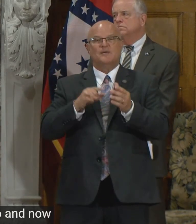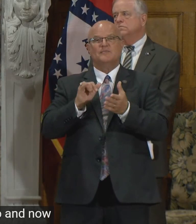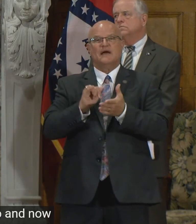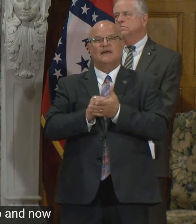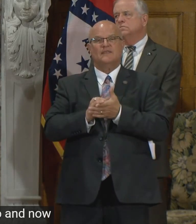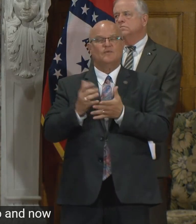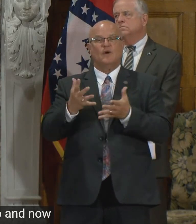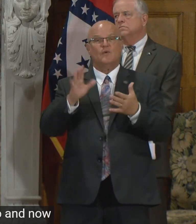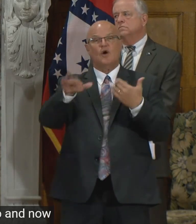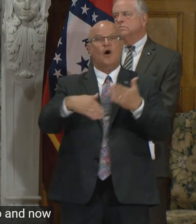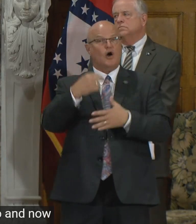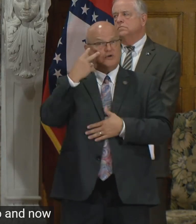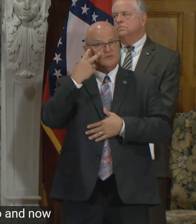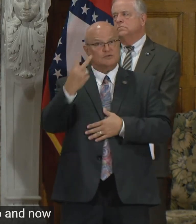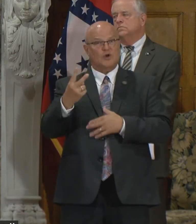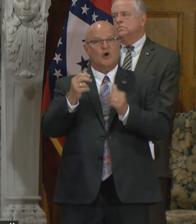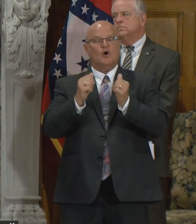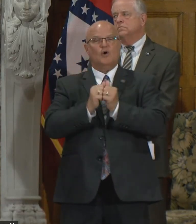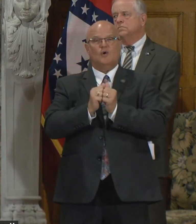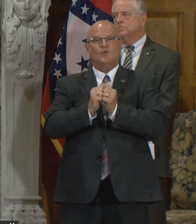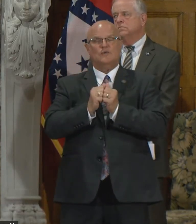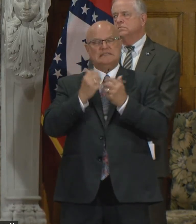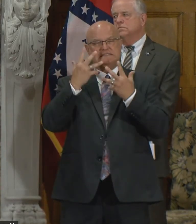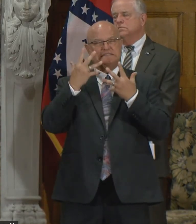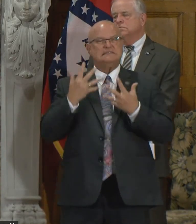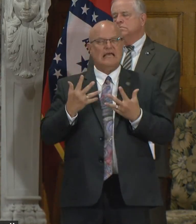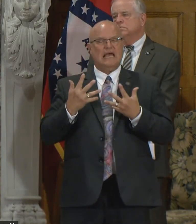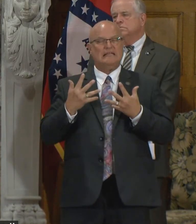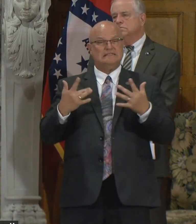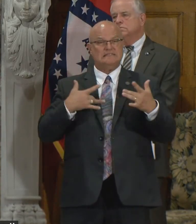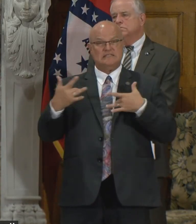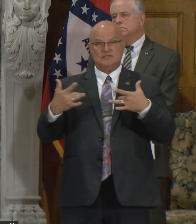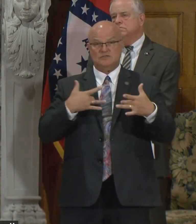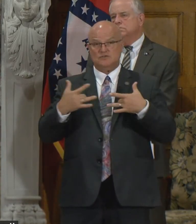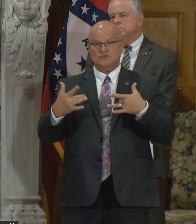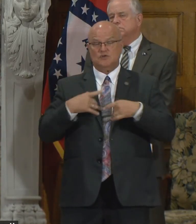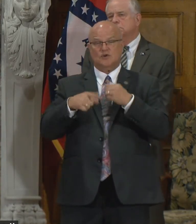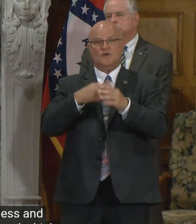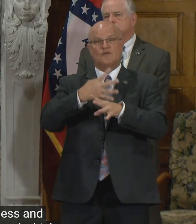we all saw with the great sadness and concern over the weekend,